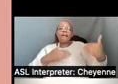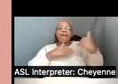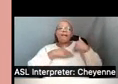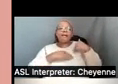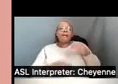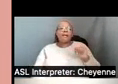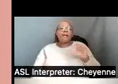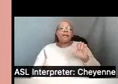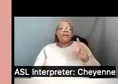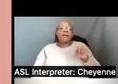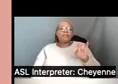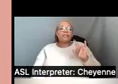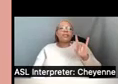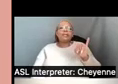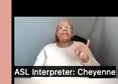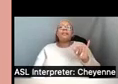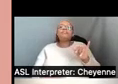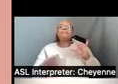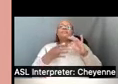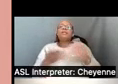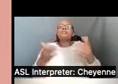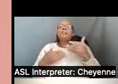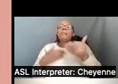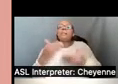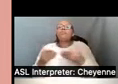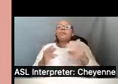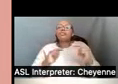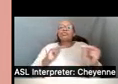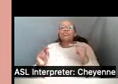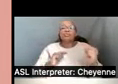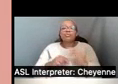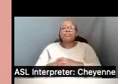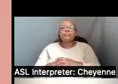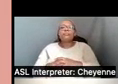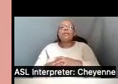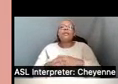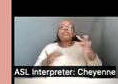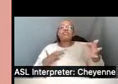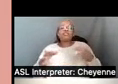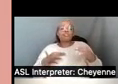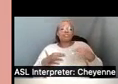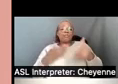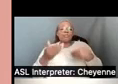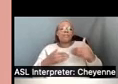Accountability has to be with process and negotiation. How many times throughout production are you asking for consent?